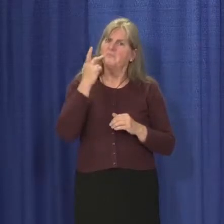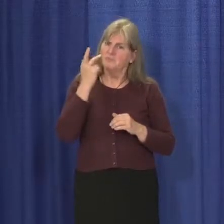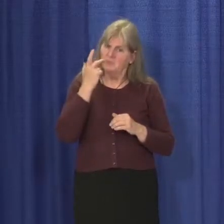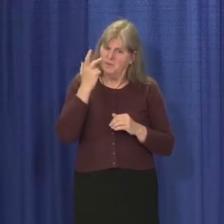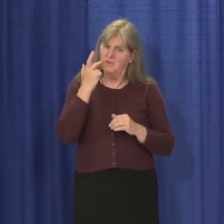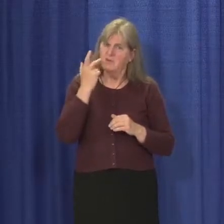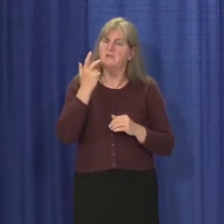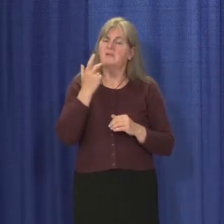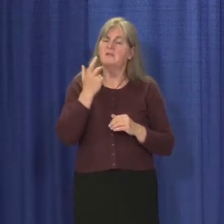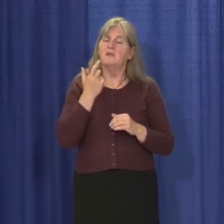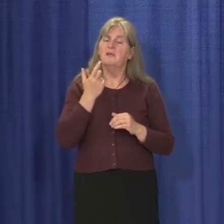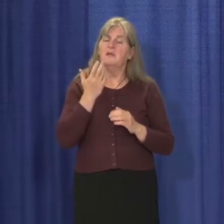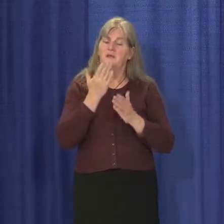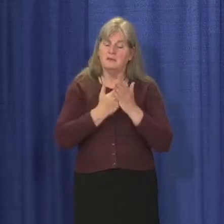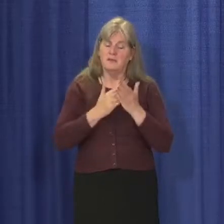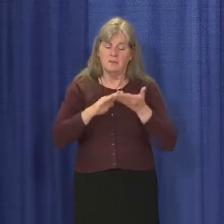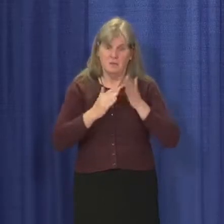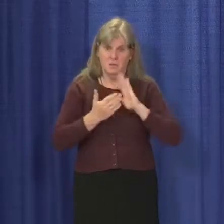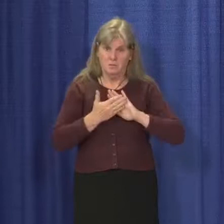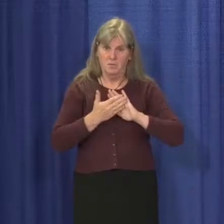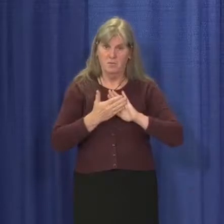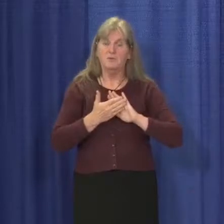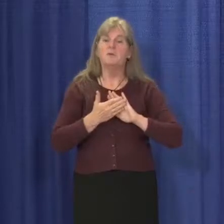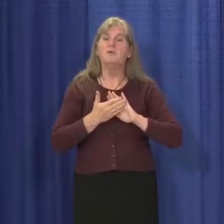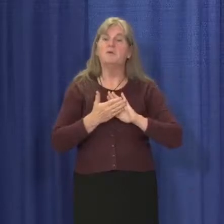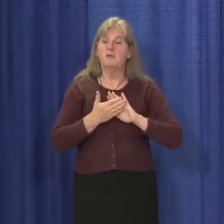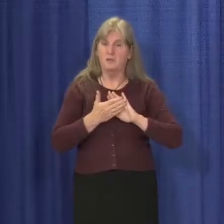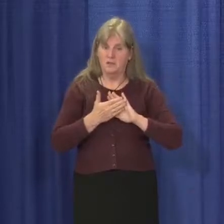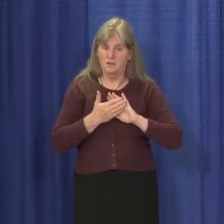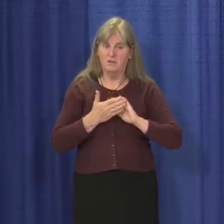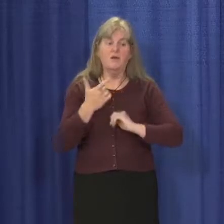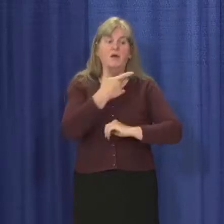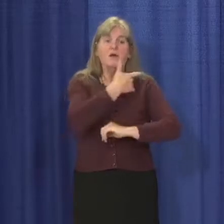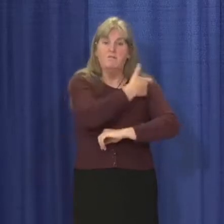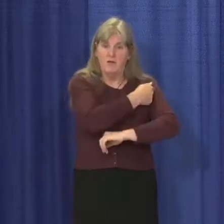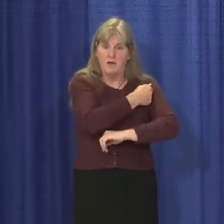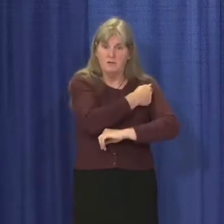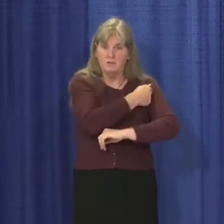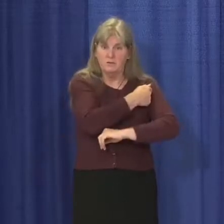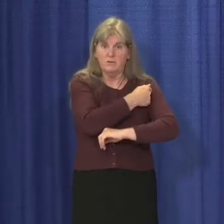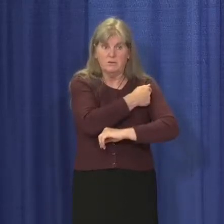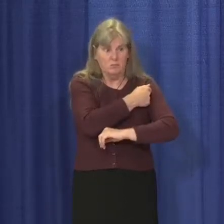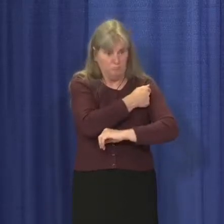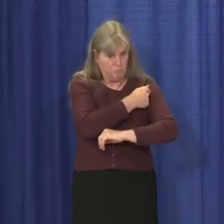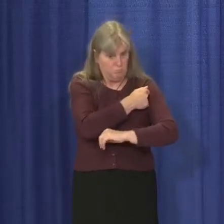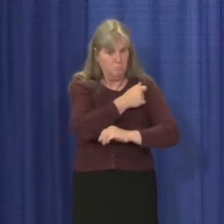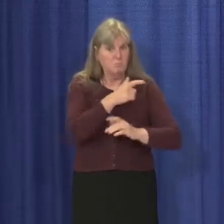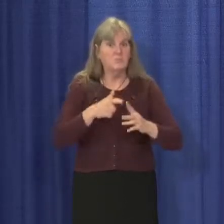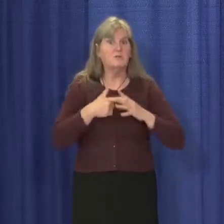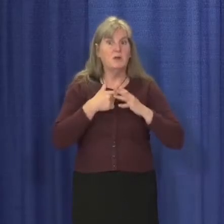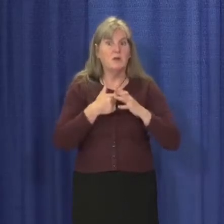vaccination and some of these communities and we will continue to plug away.